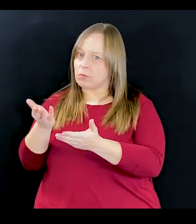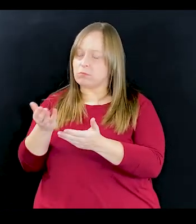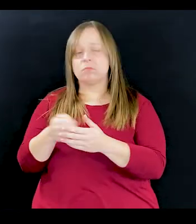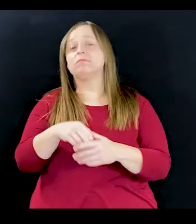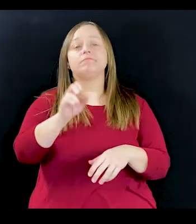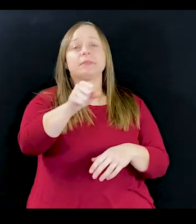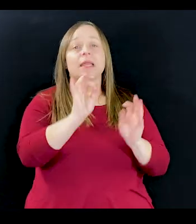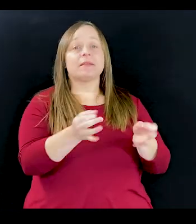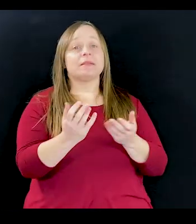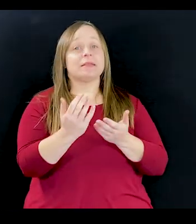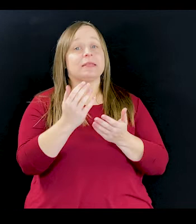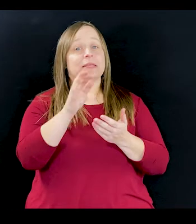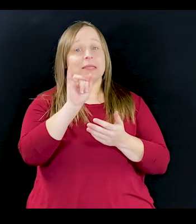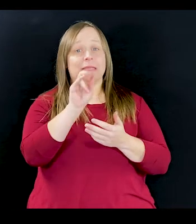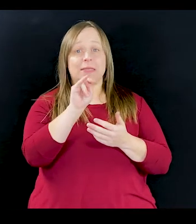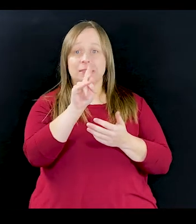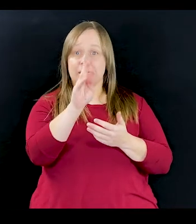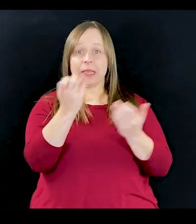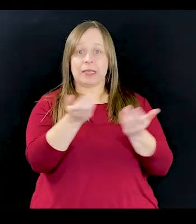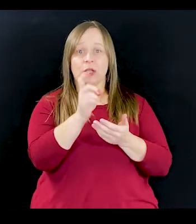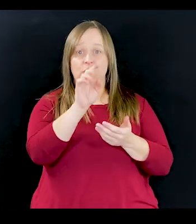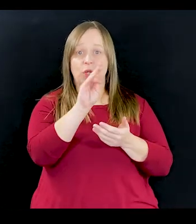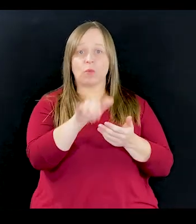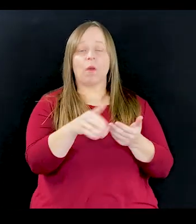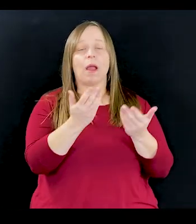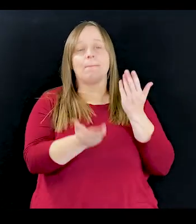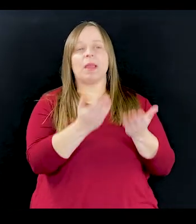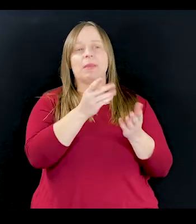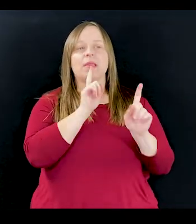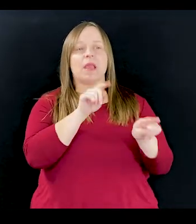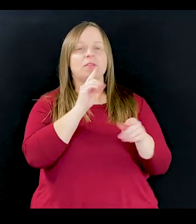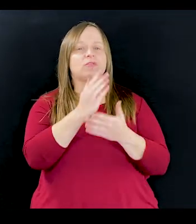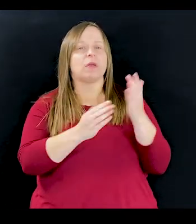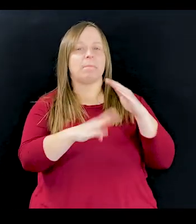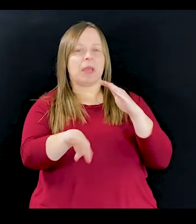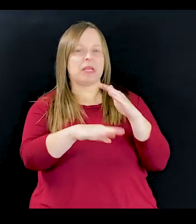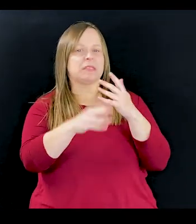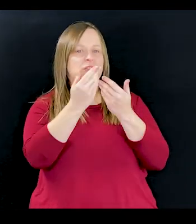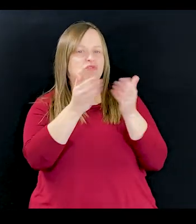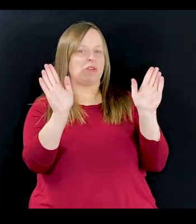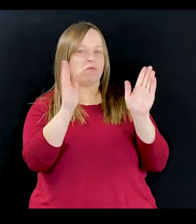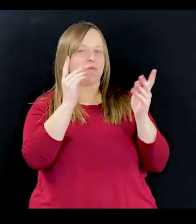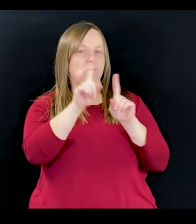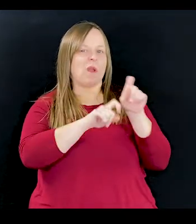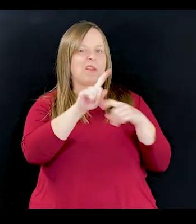Absolutely. So our Intake Department here at DRNY may be able to answer some basic and general questions